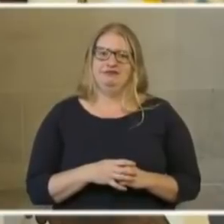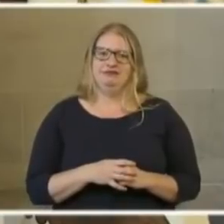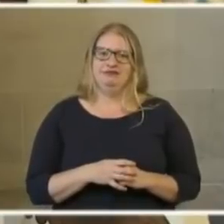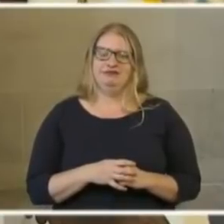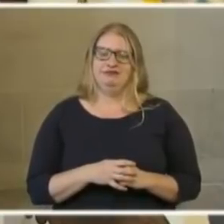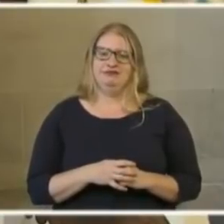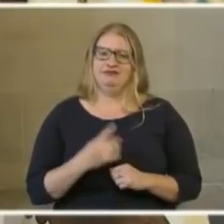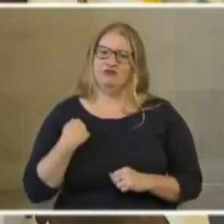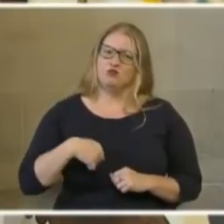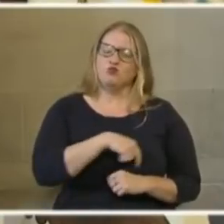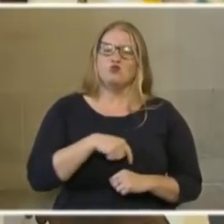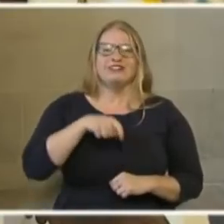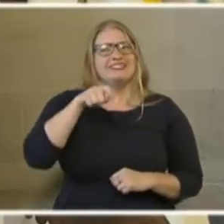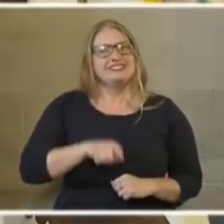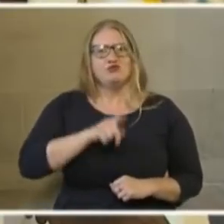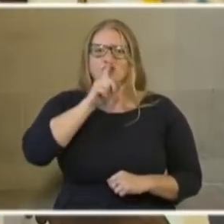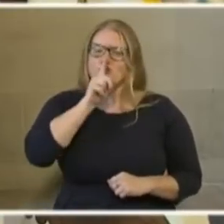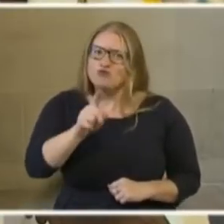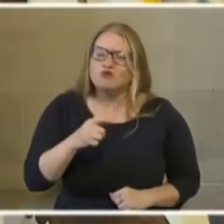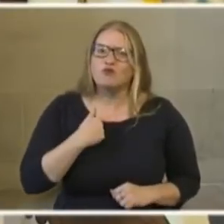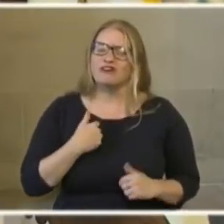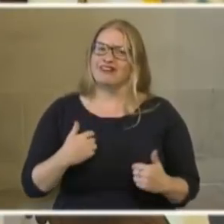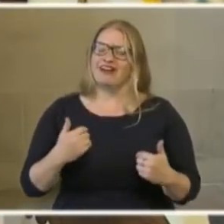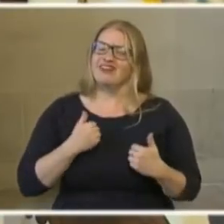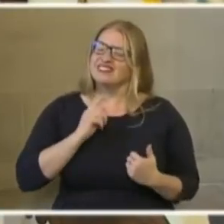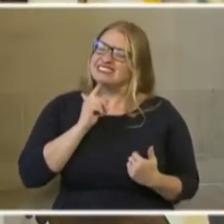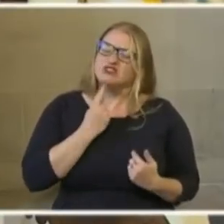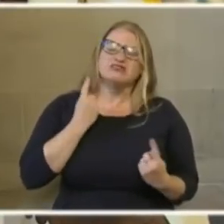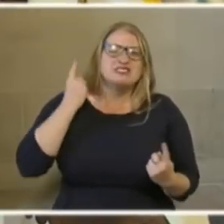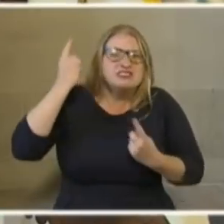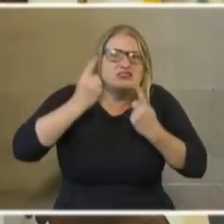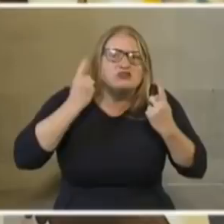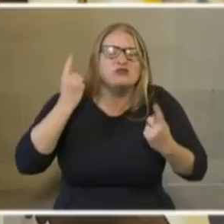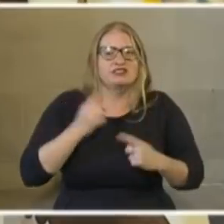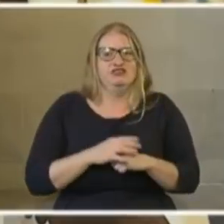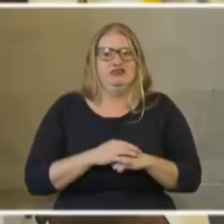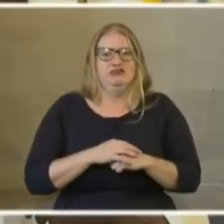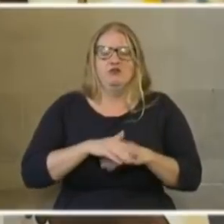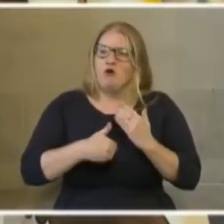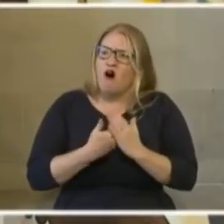THIS IS ABOUT THE ENTIRE BAY AREA.